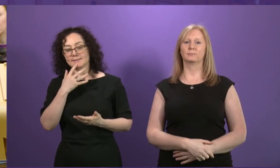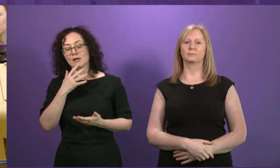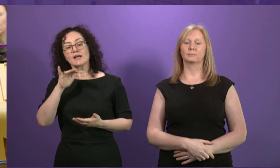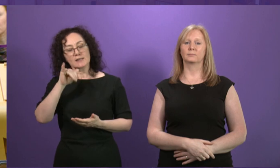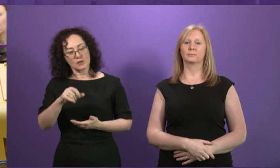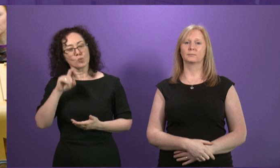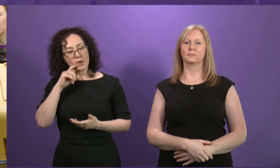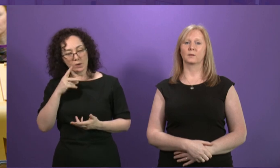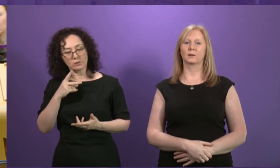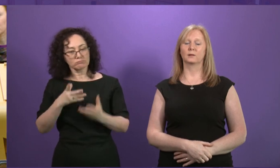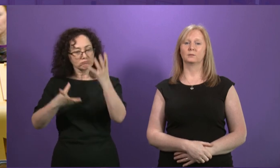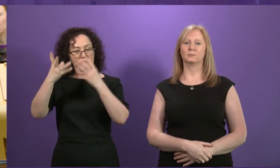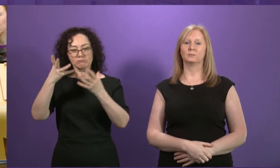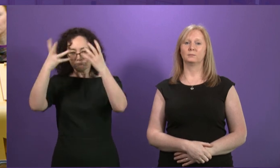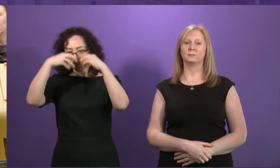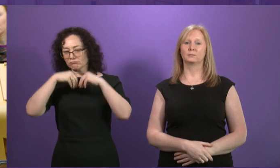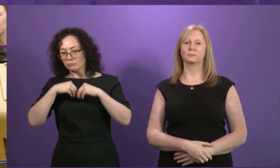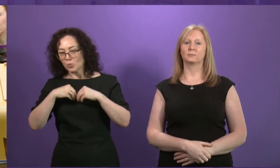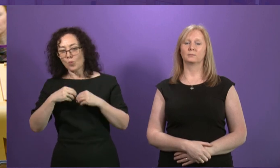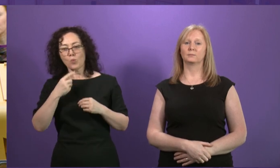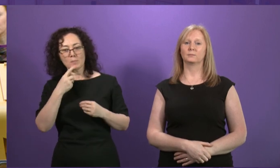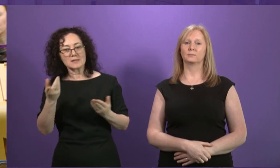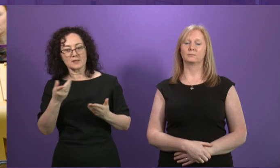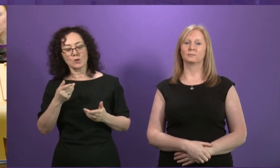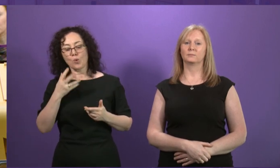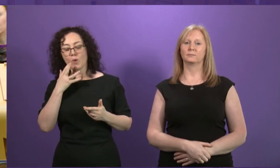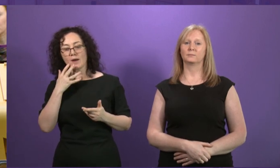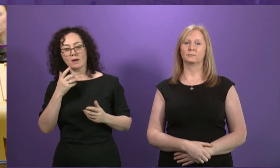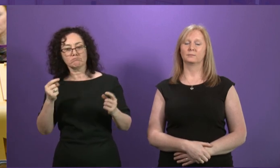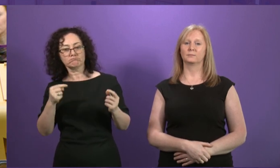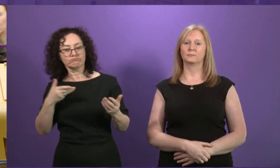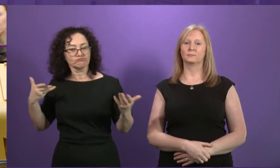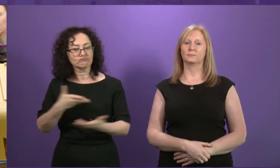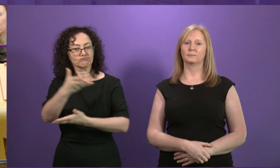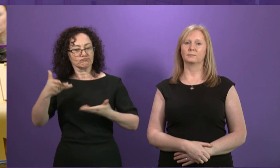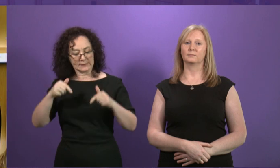to the arguments that are made as Mark Ruskell’s bill is discussed and I commend him for raising